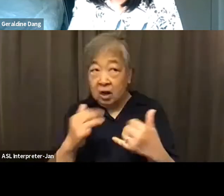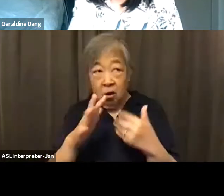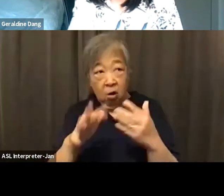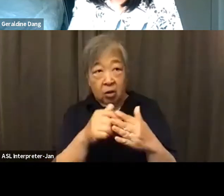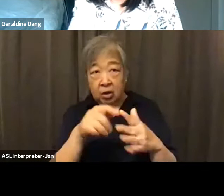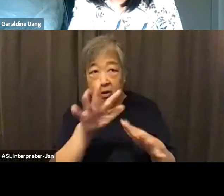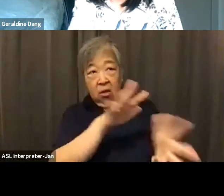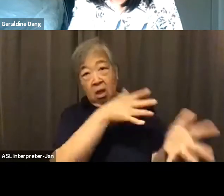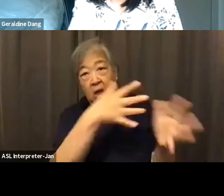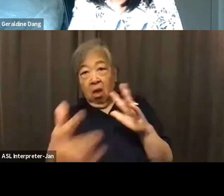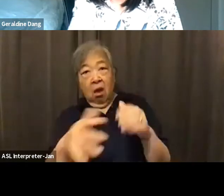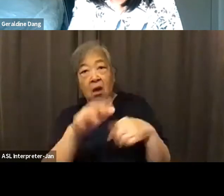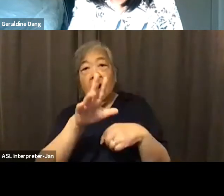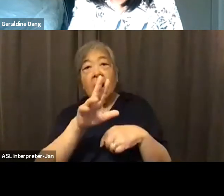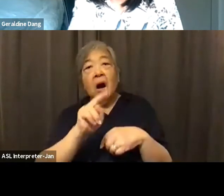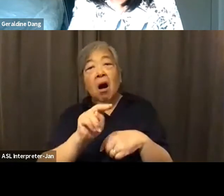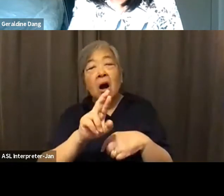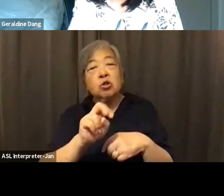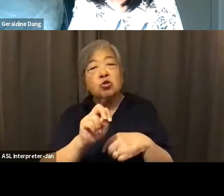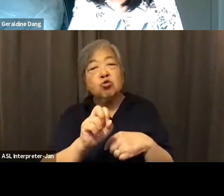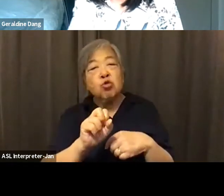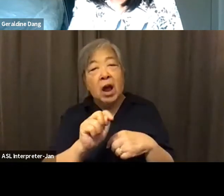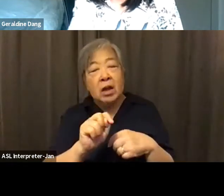It was such an important time for all of us to come together.